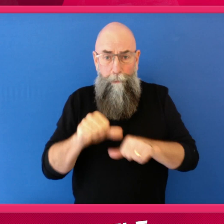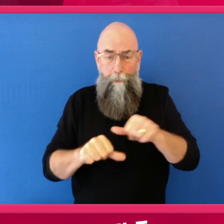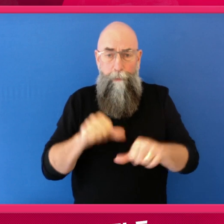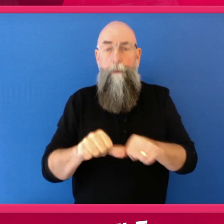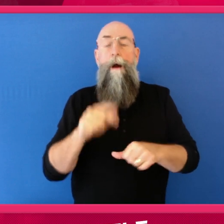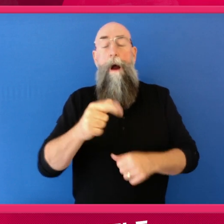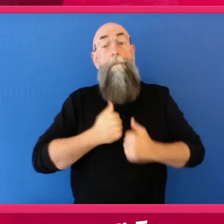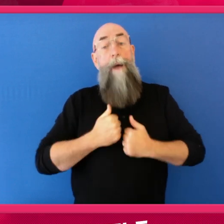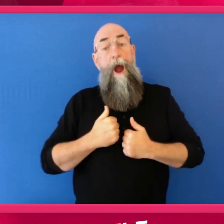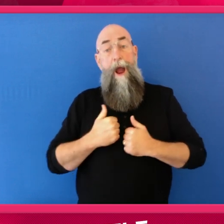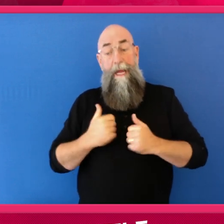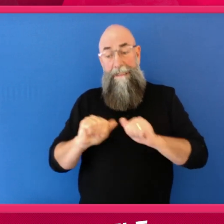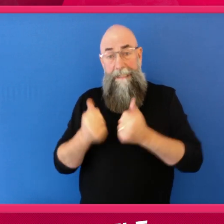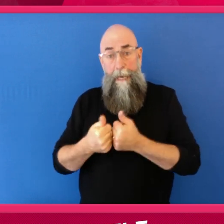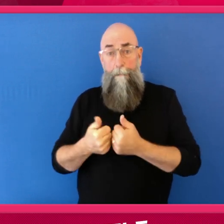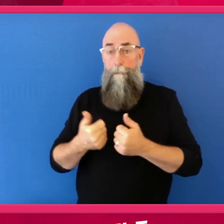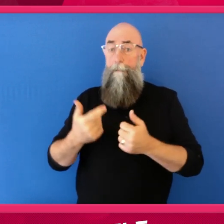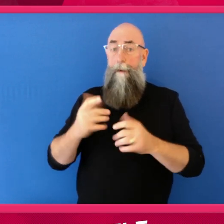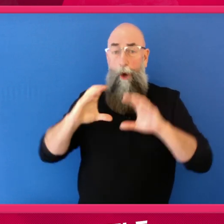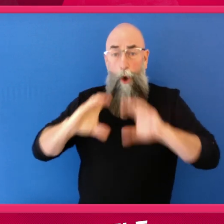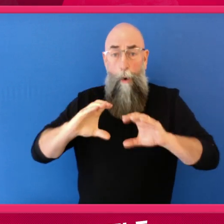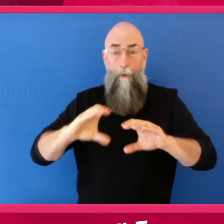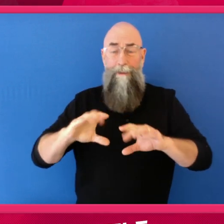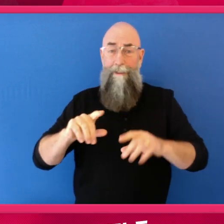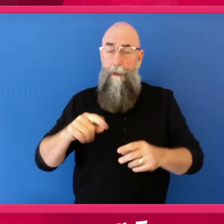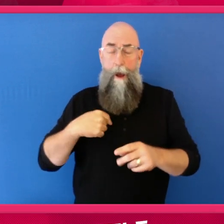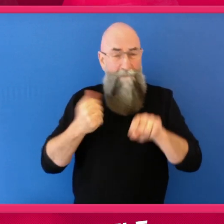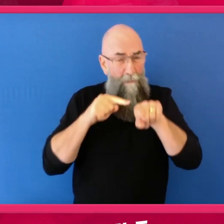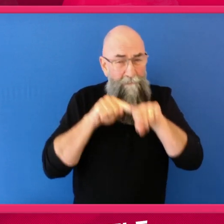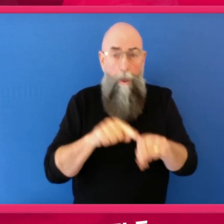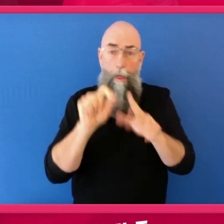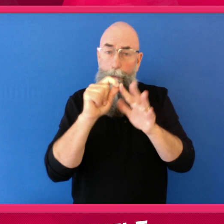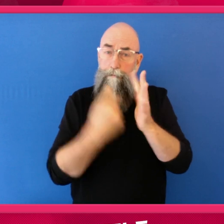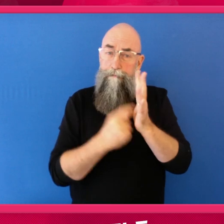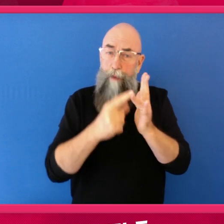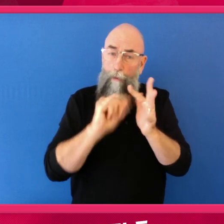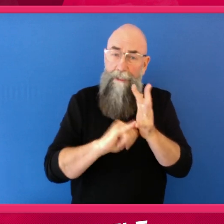is just all about making sure the process is is correct. And all of that is perfect.